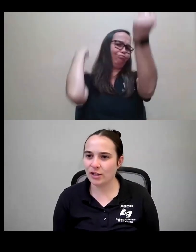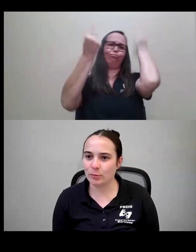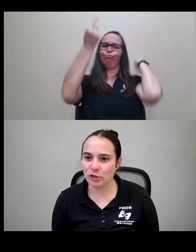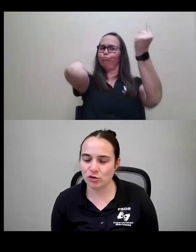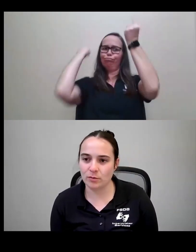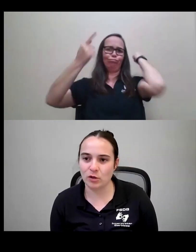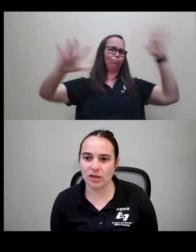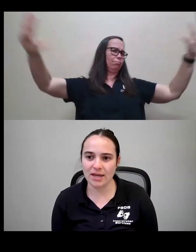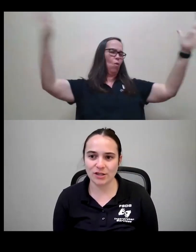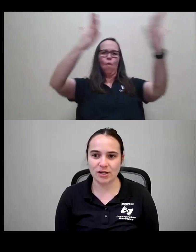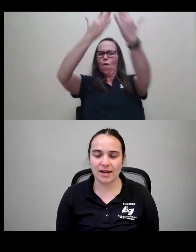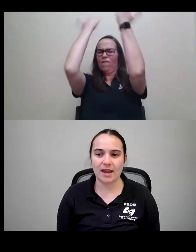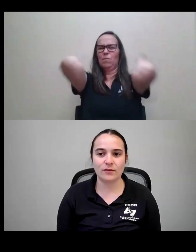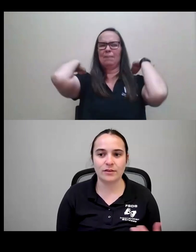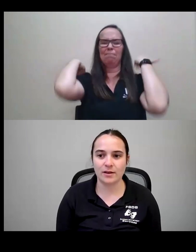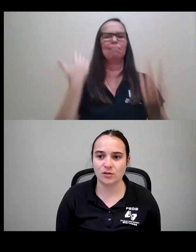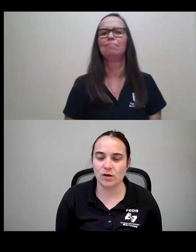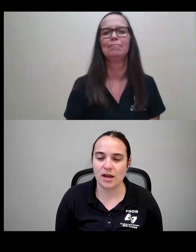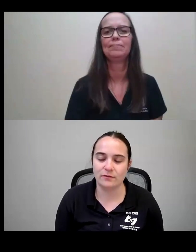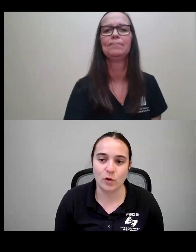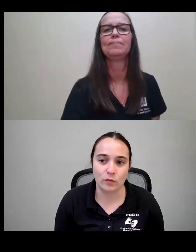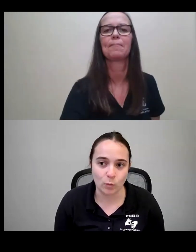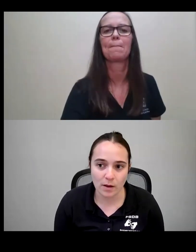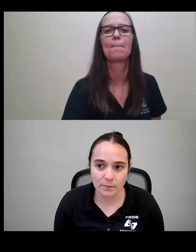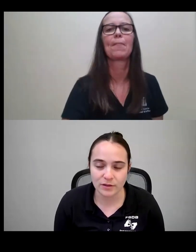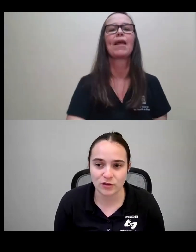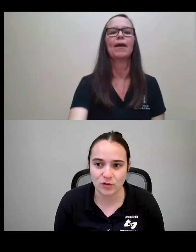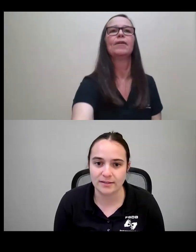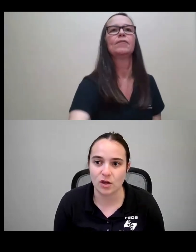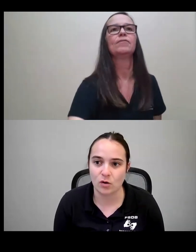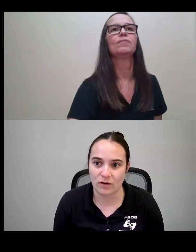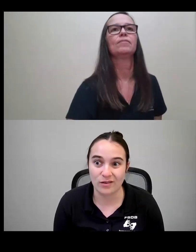that interpersonal communication, everything else will kind of overwhelm the students and